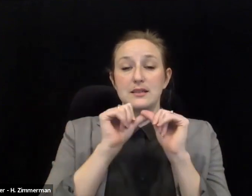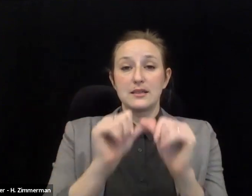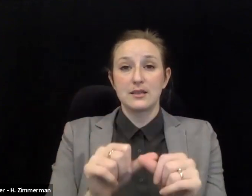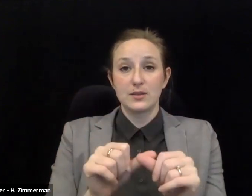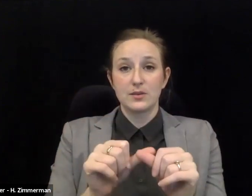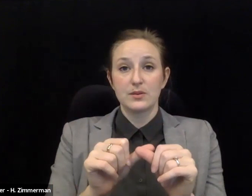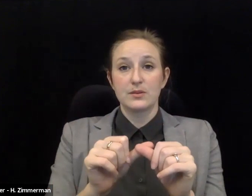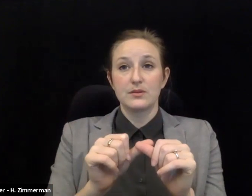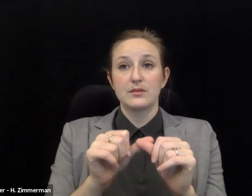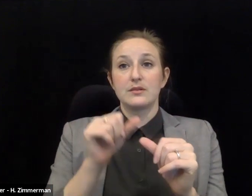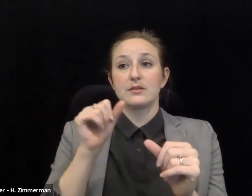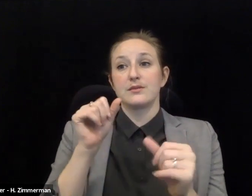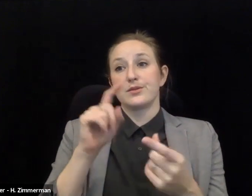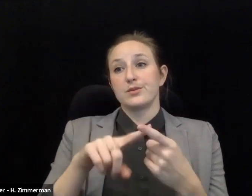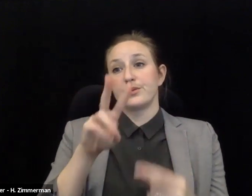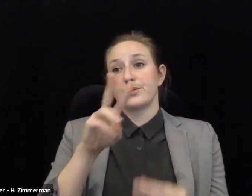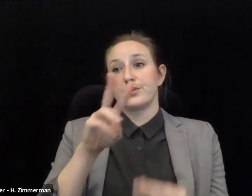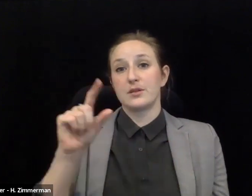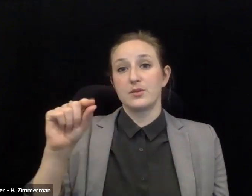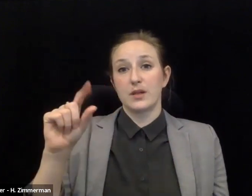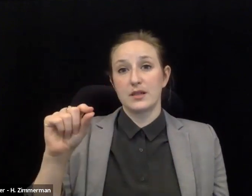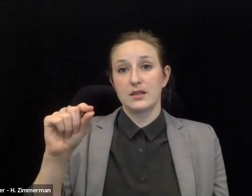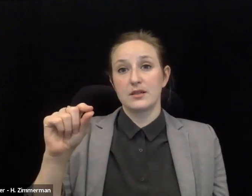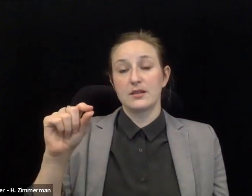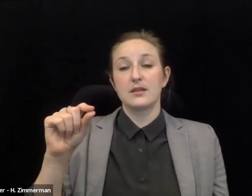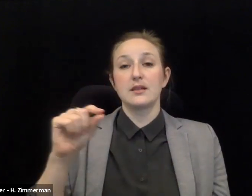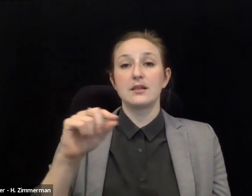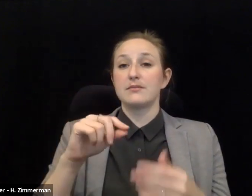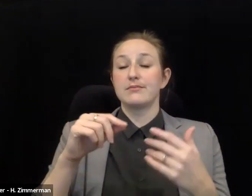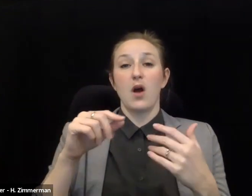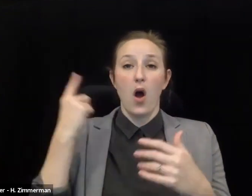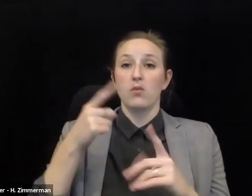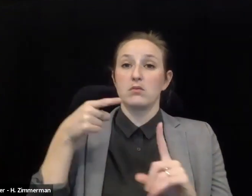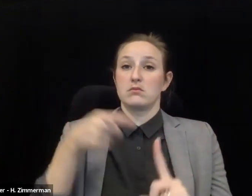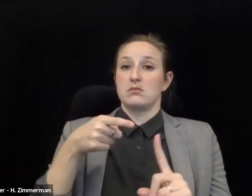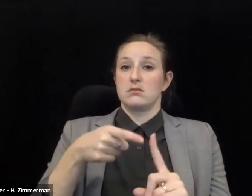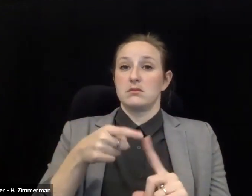now in 2020 meant always to be virtual specifically for